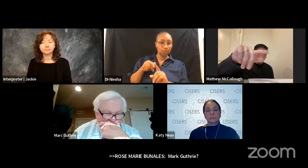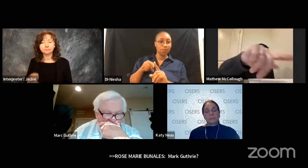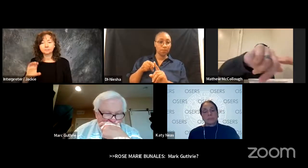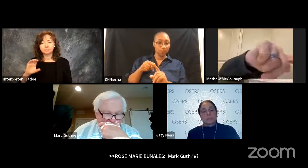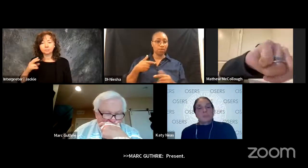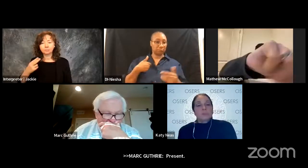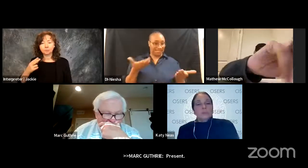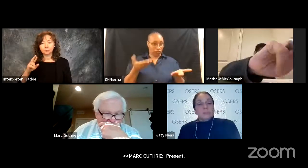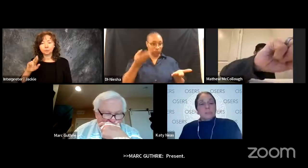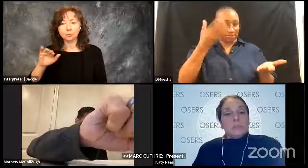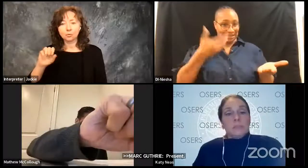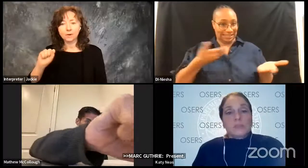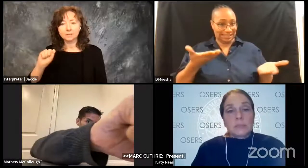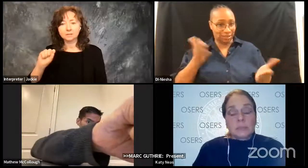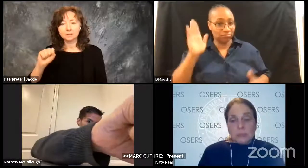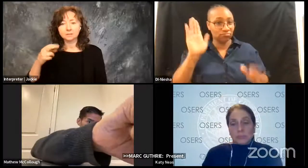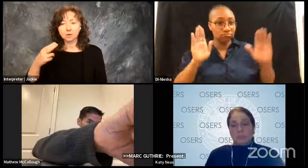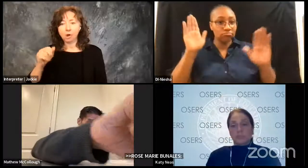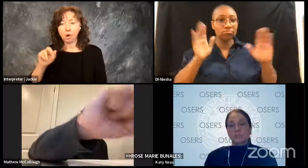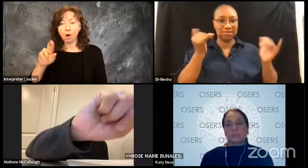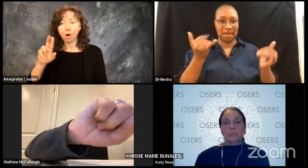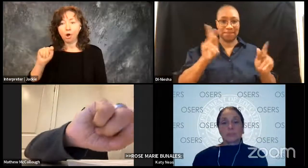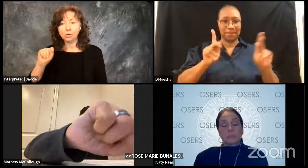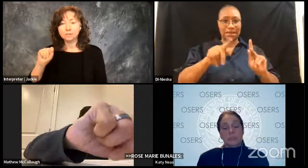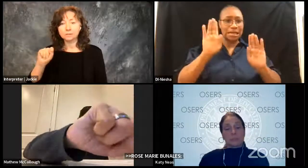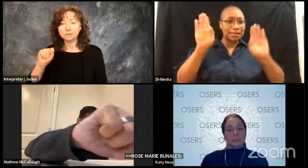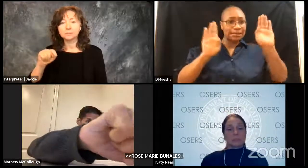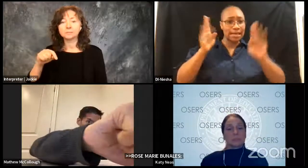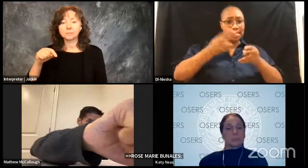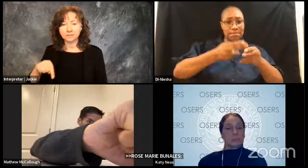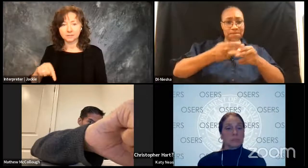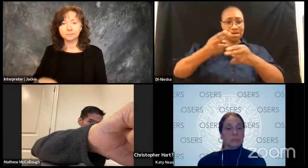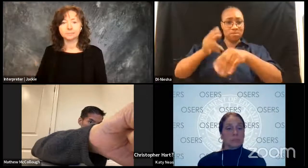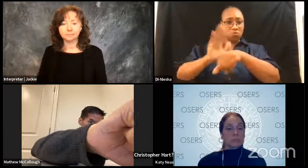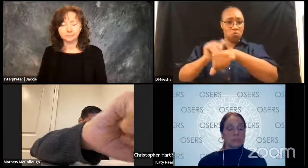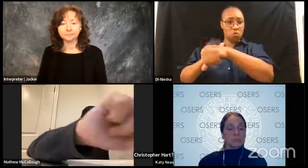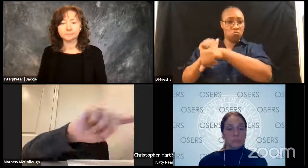Present.